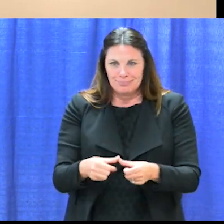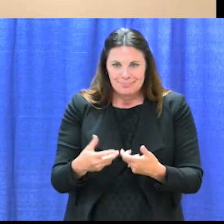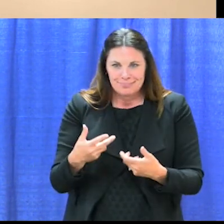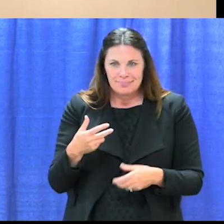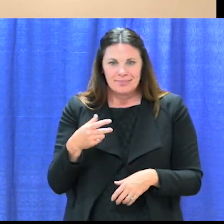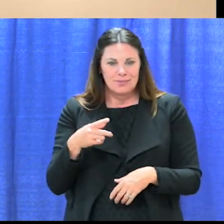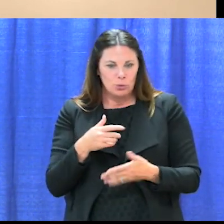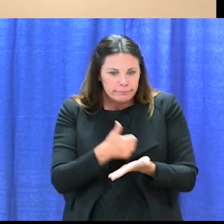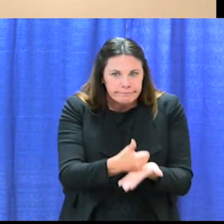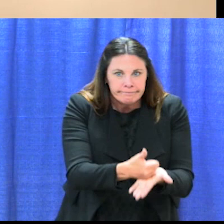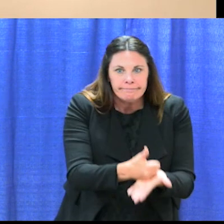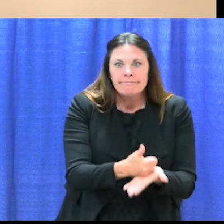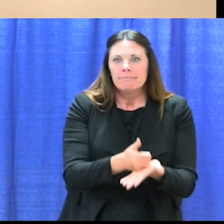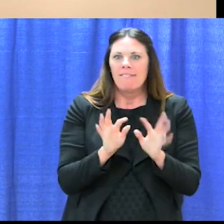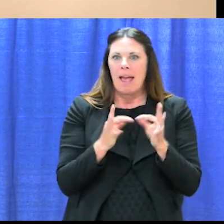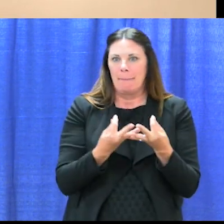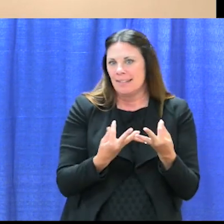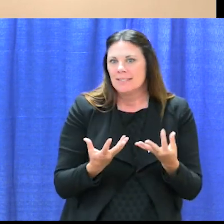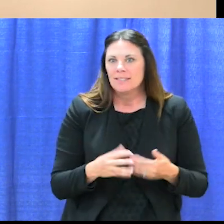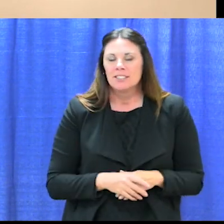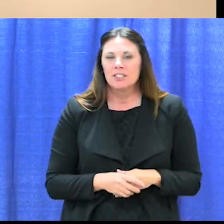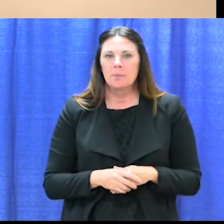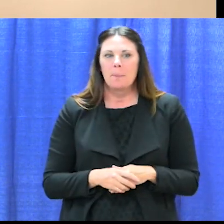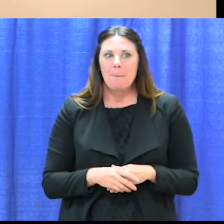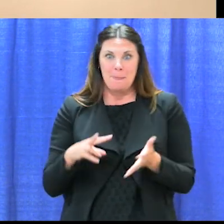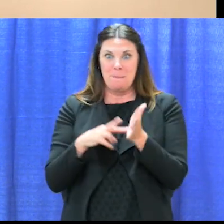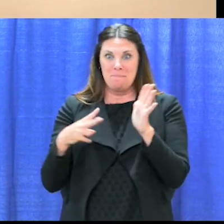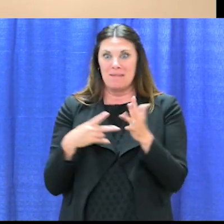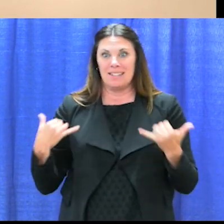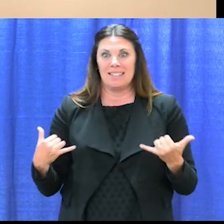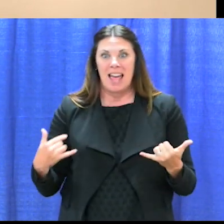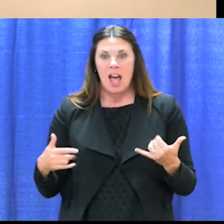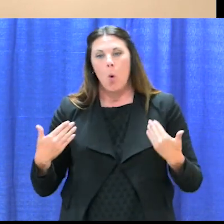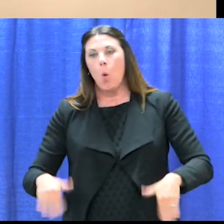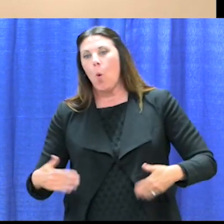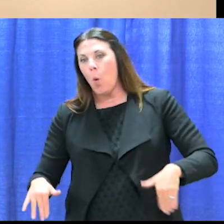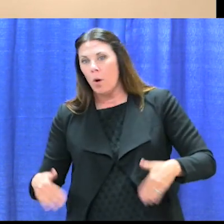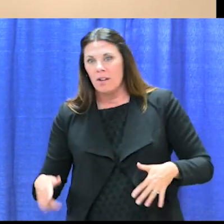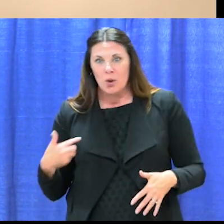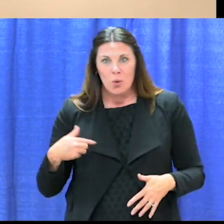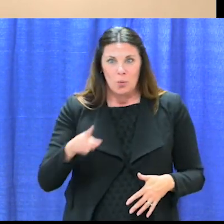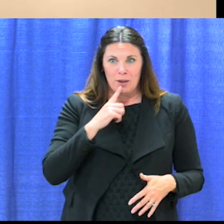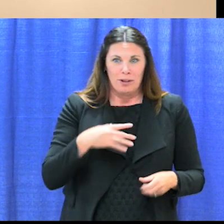And this is resulted in an expanded coverage footprint in our rural communities throughout